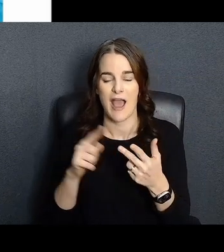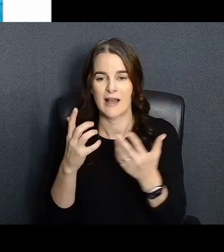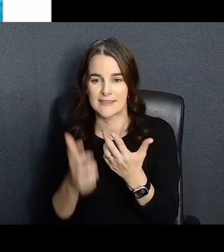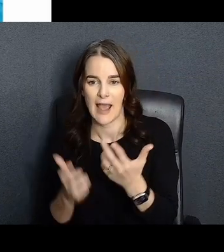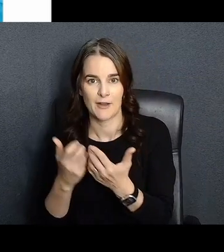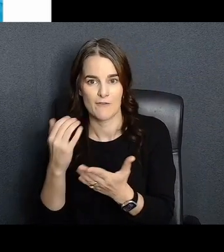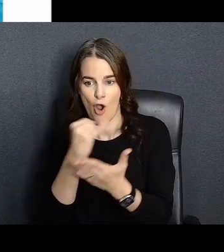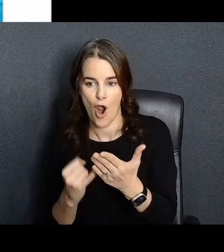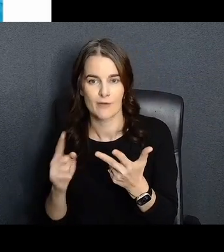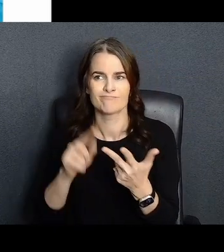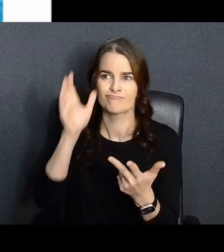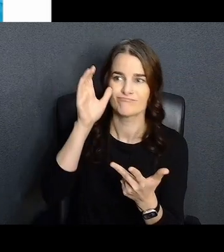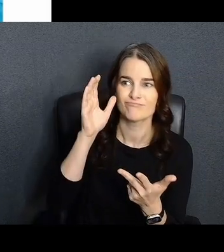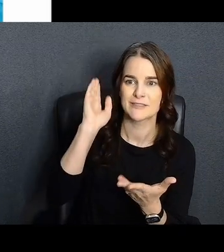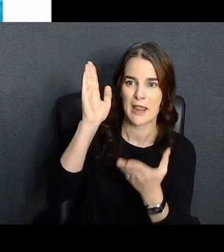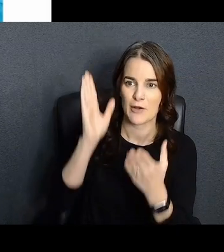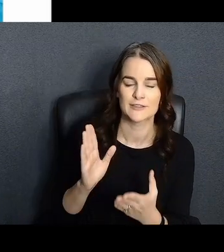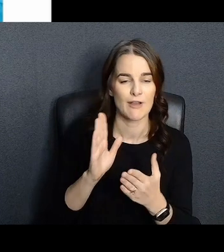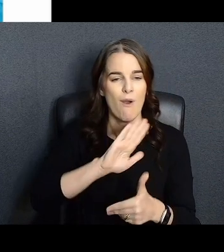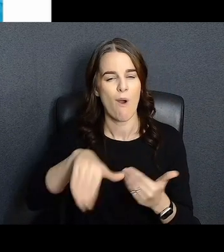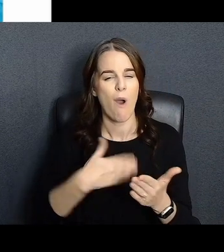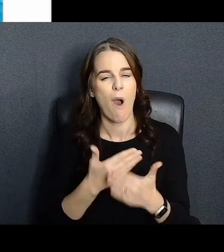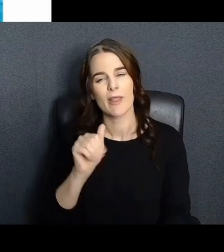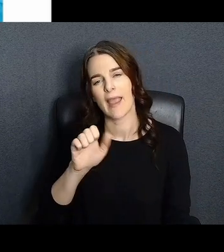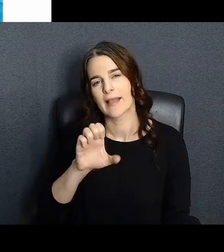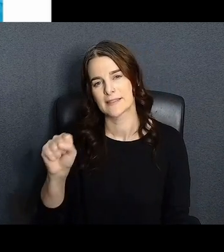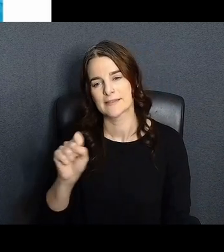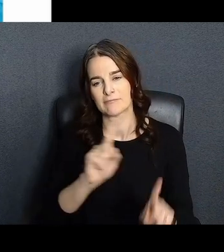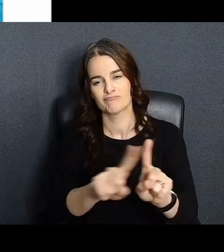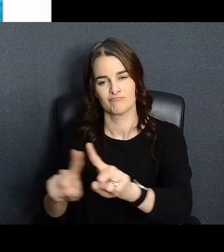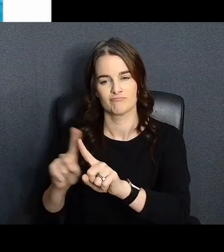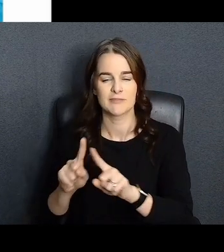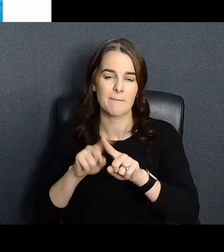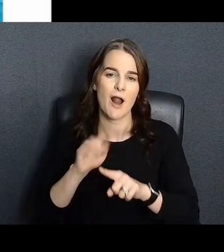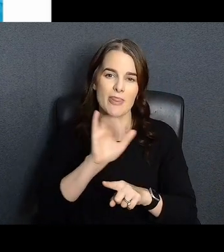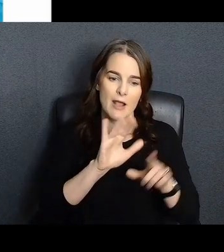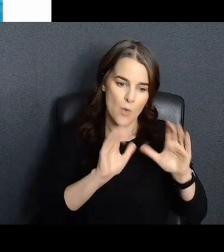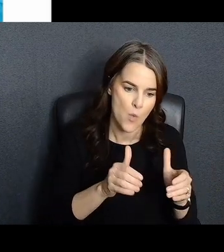Every ACES looks a little different depending on the cohort and their needs and their goals.